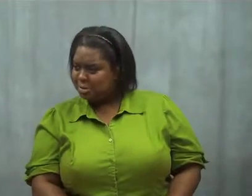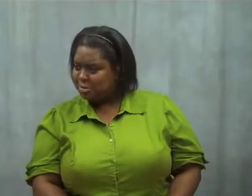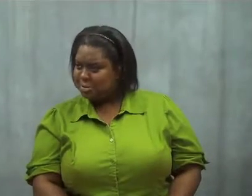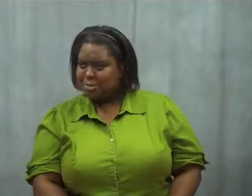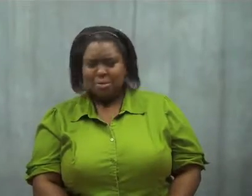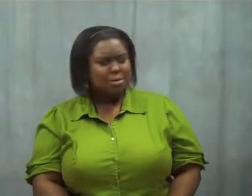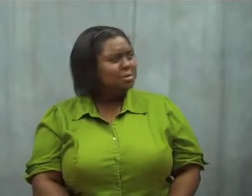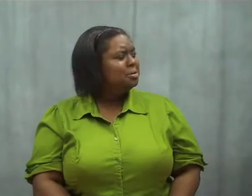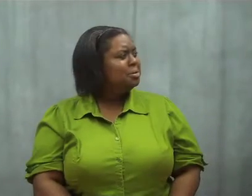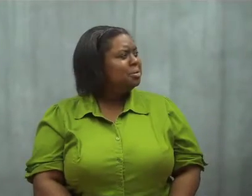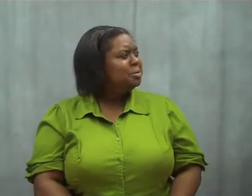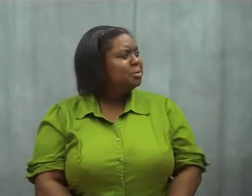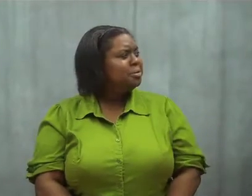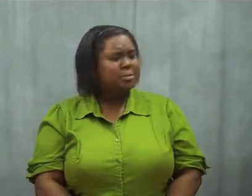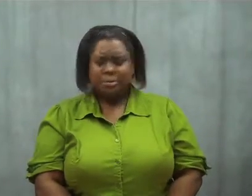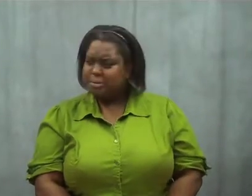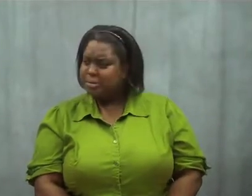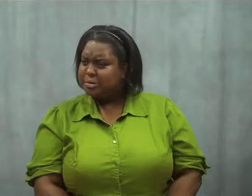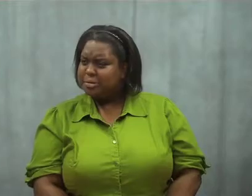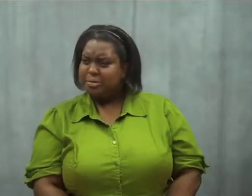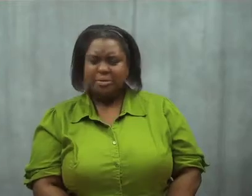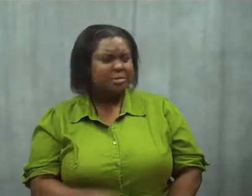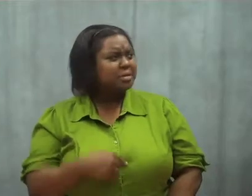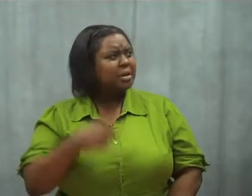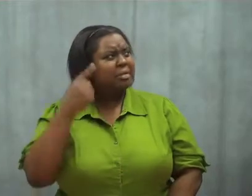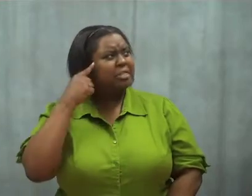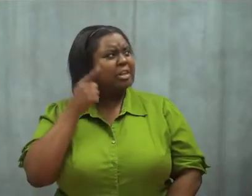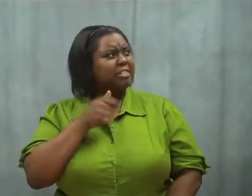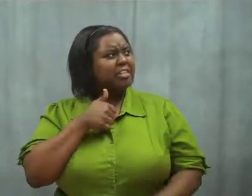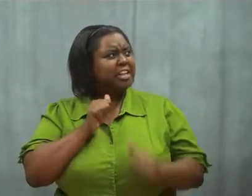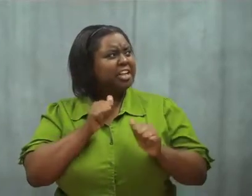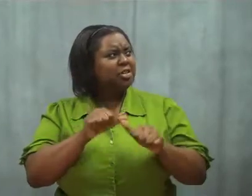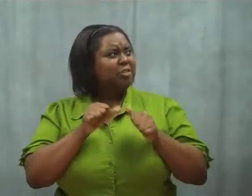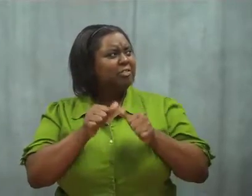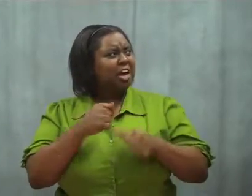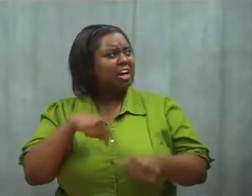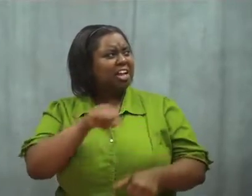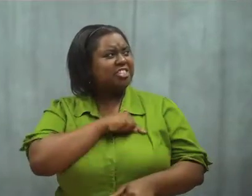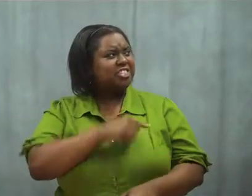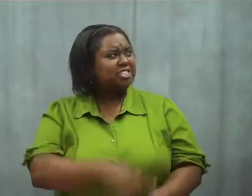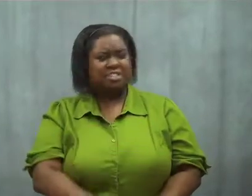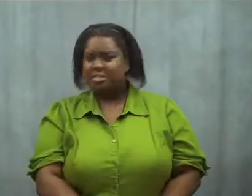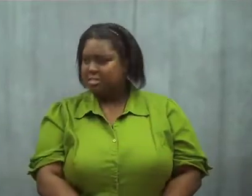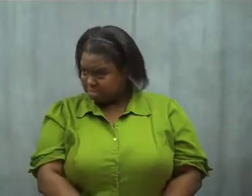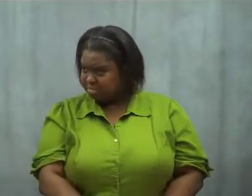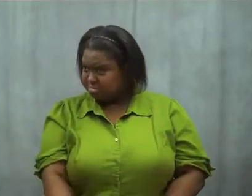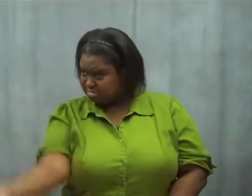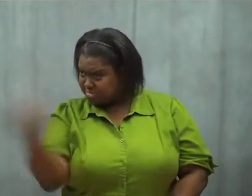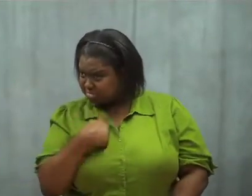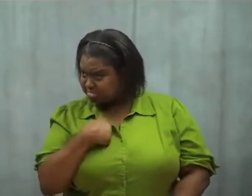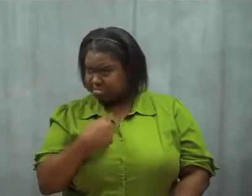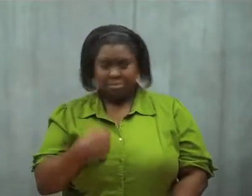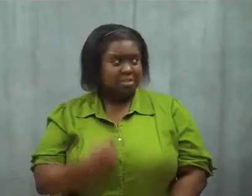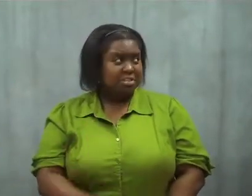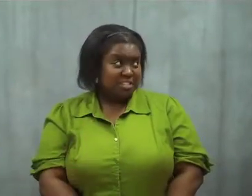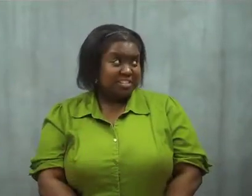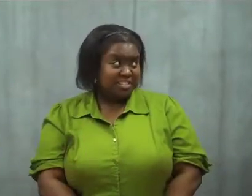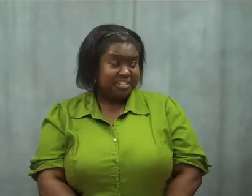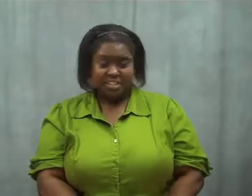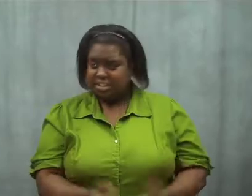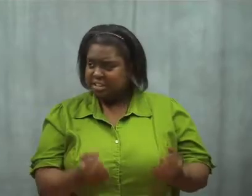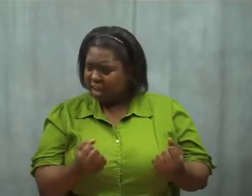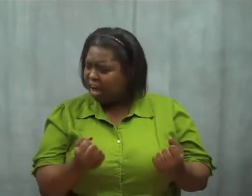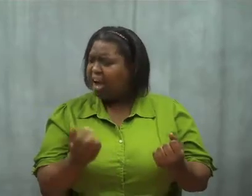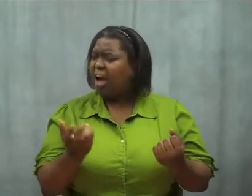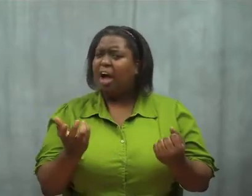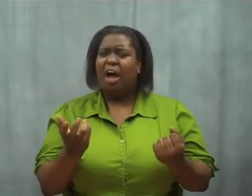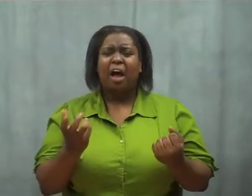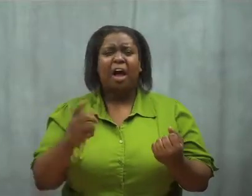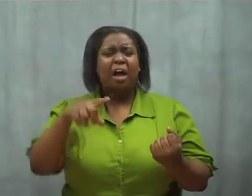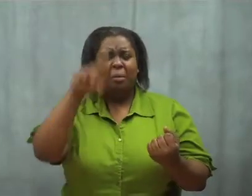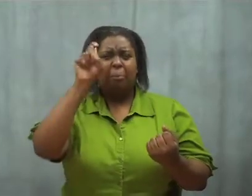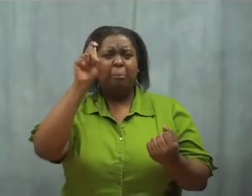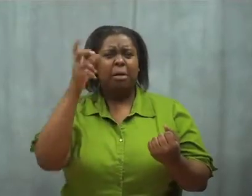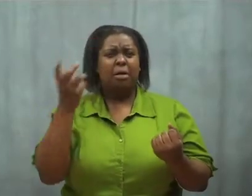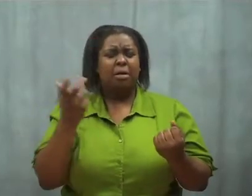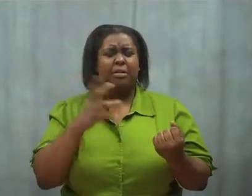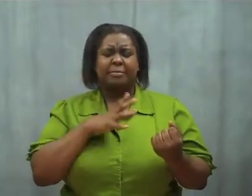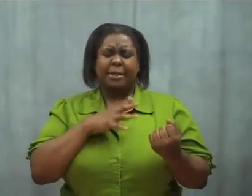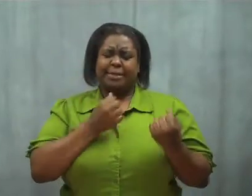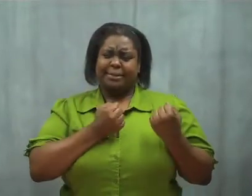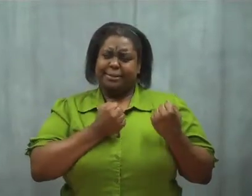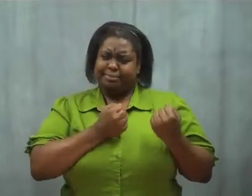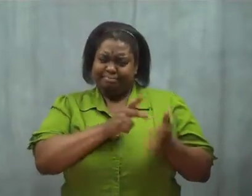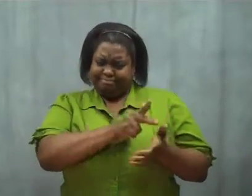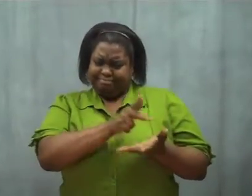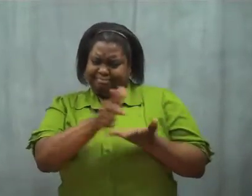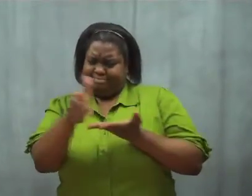I looked in the mirror, and said, "I think we're still being followed."